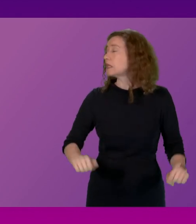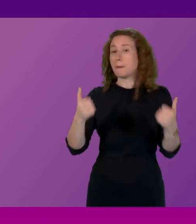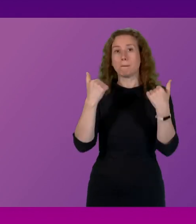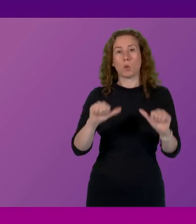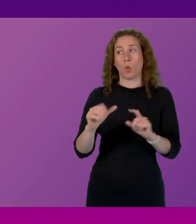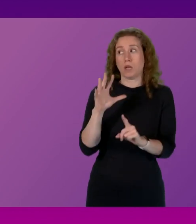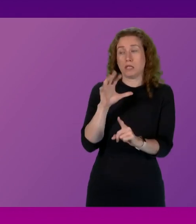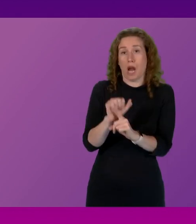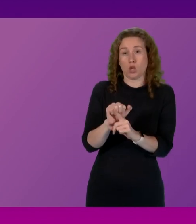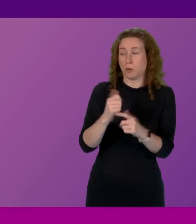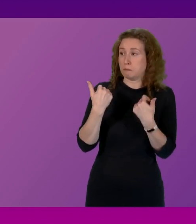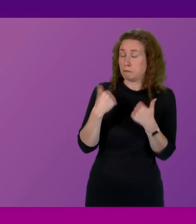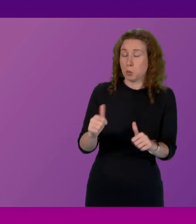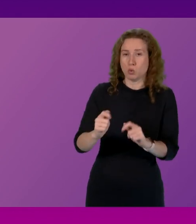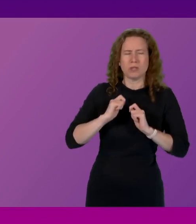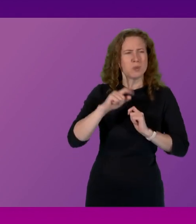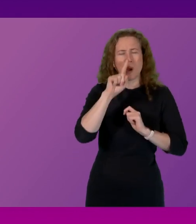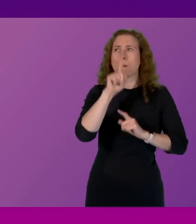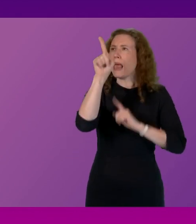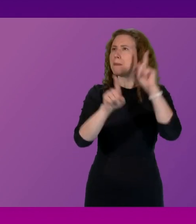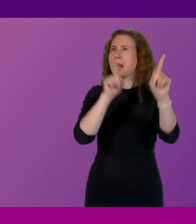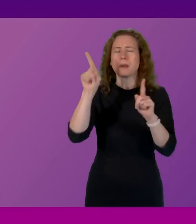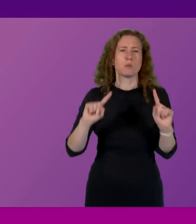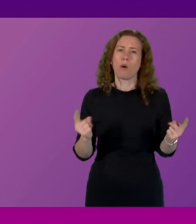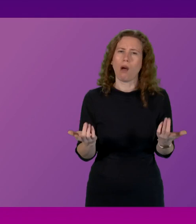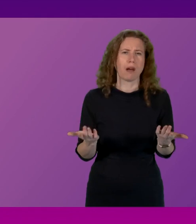The First Minister cannot blame someone else for that; that is the SNP’s record.